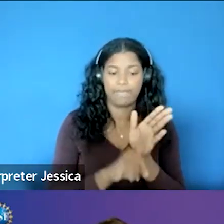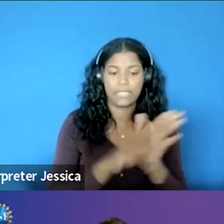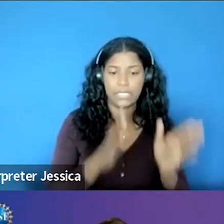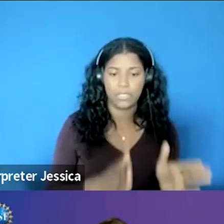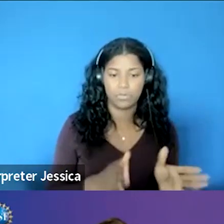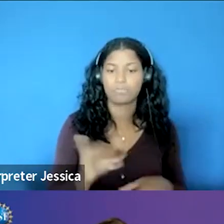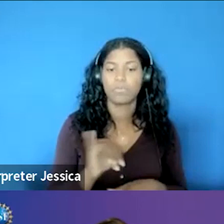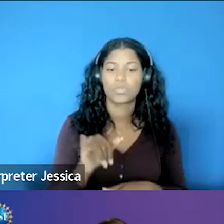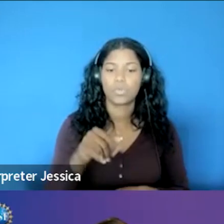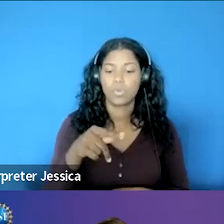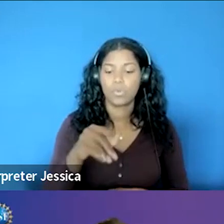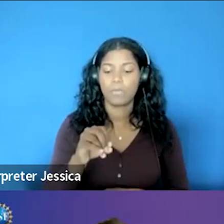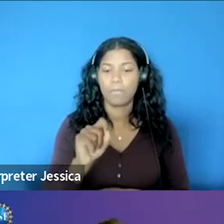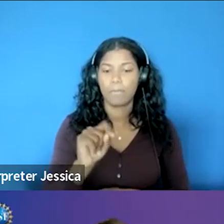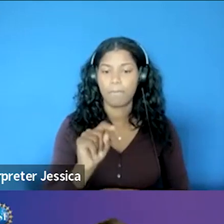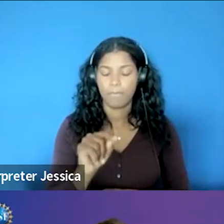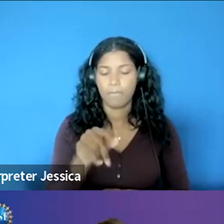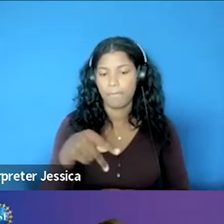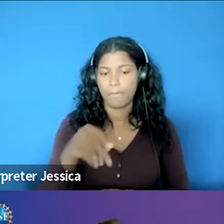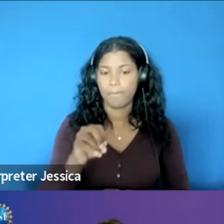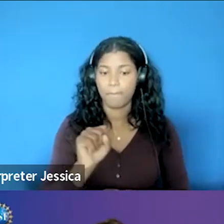if I'm not mistaken can be reviewers for GRFP proposals.